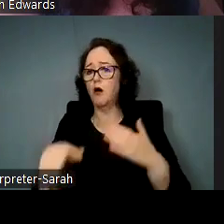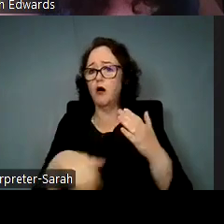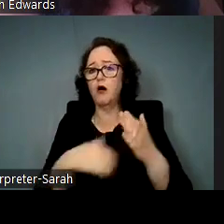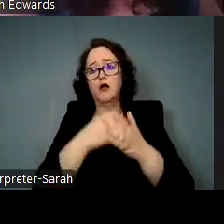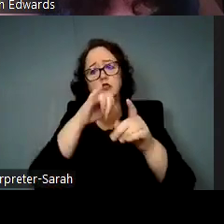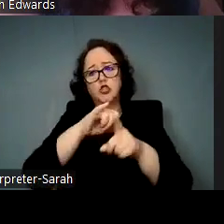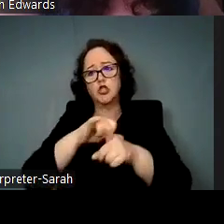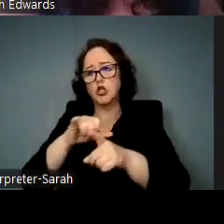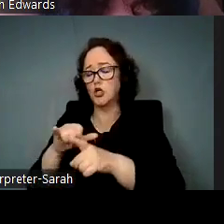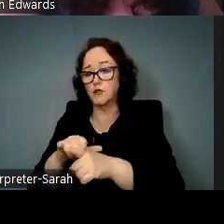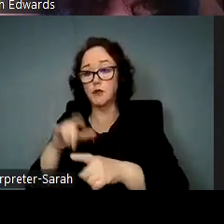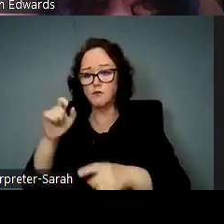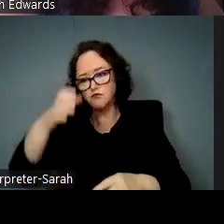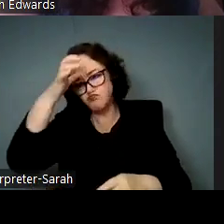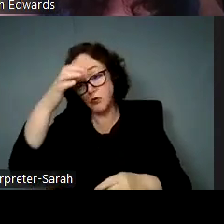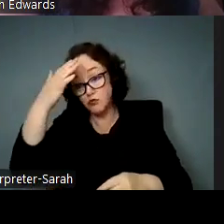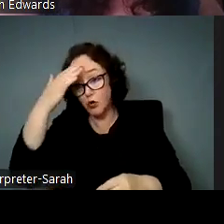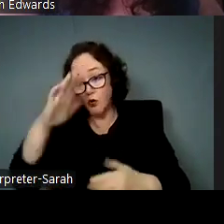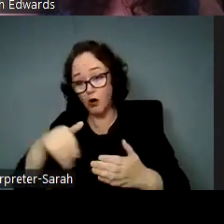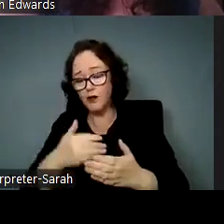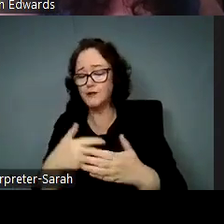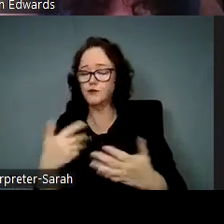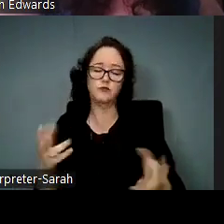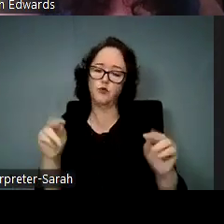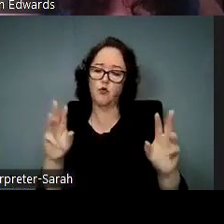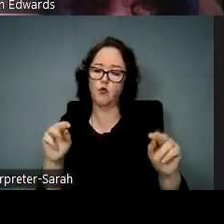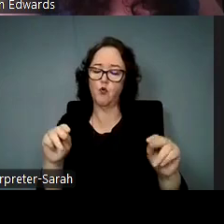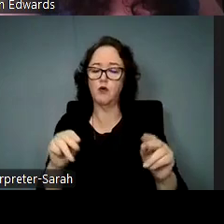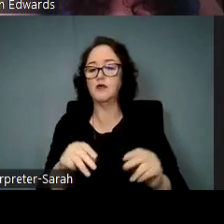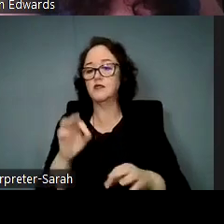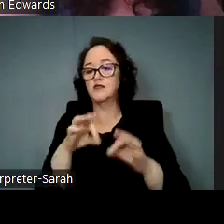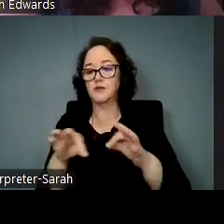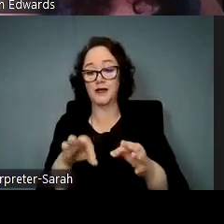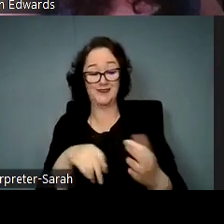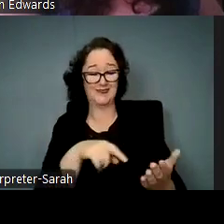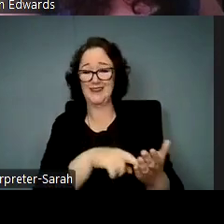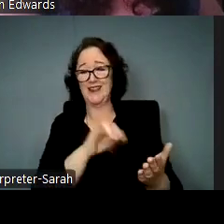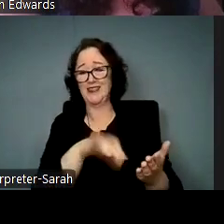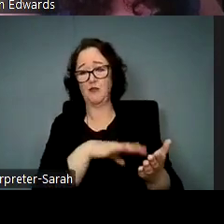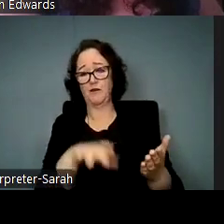All you need to really do is say, this waiver is not working for me because of X, Y and Z. And the more you can target that